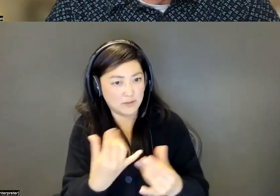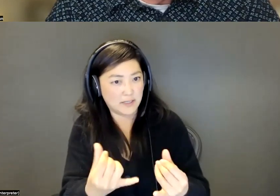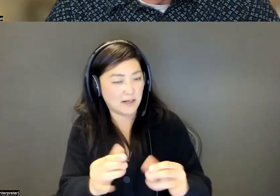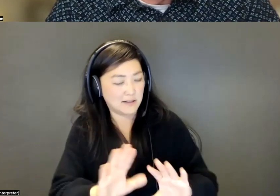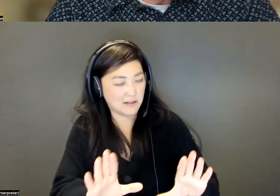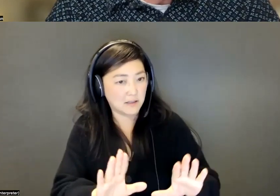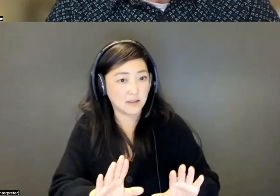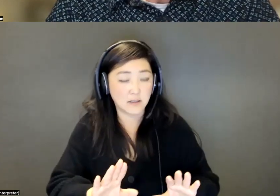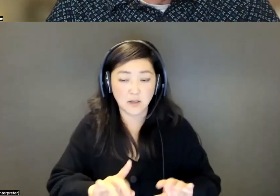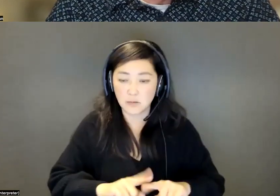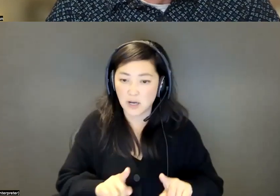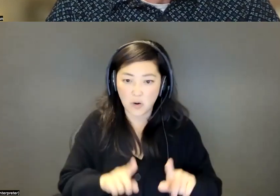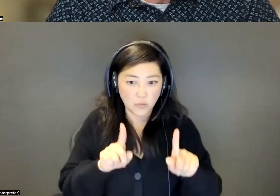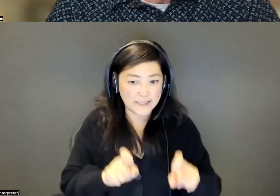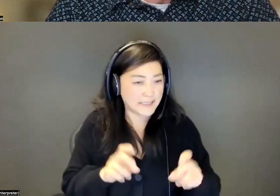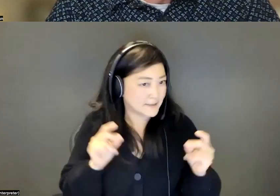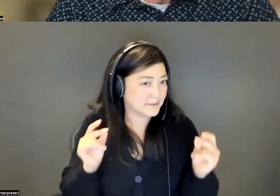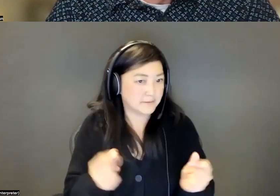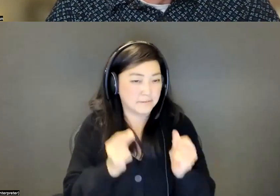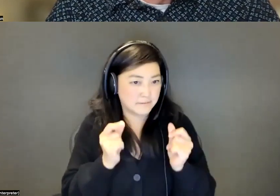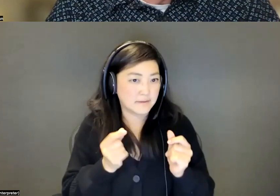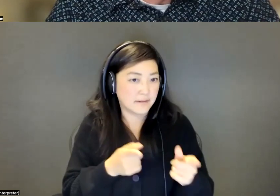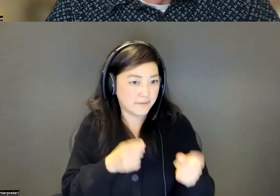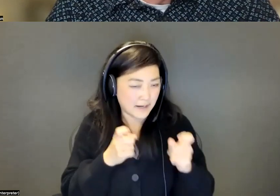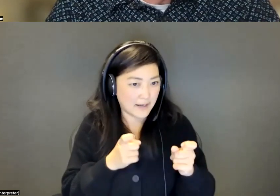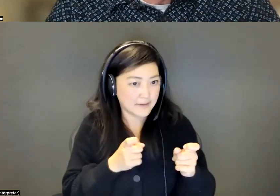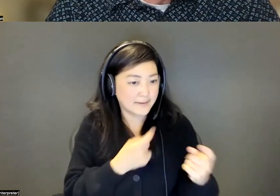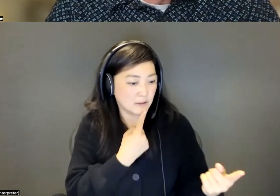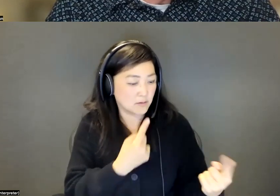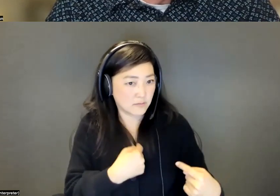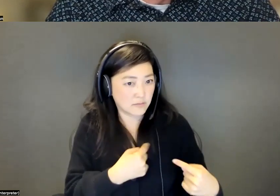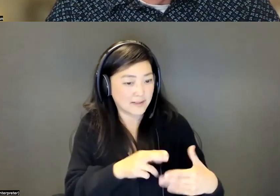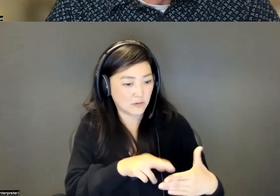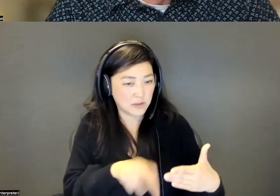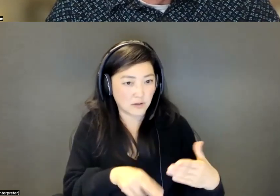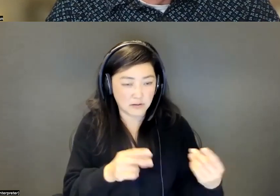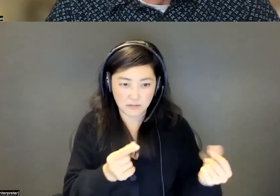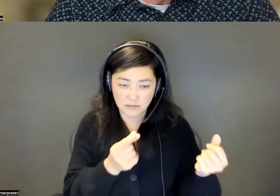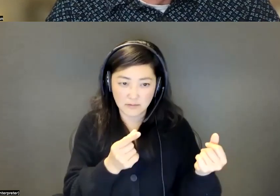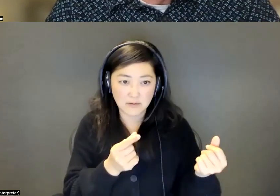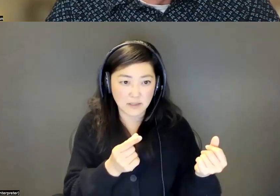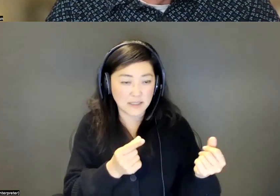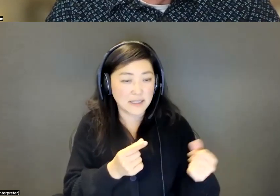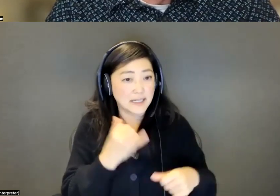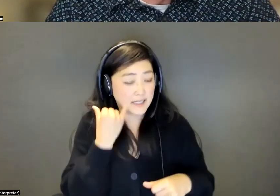and see. So, getting the extracts in, you know, if it's our own application, then it's just us having